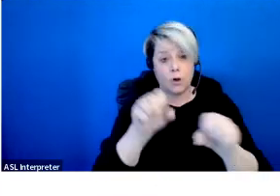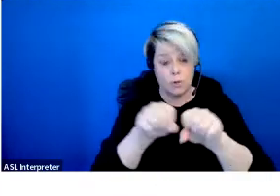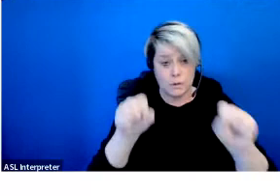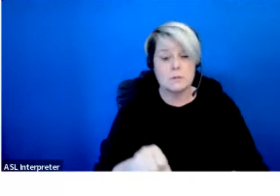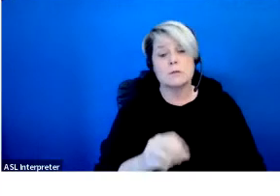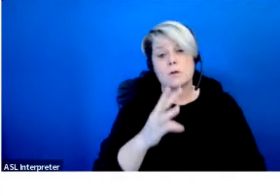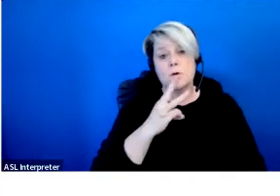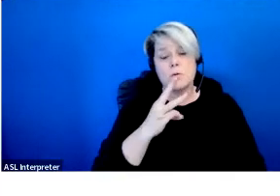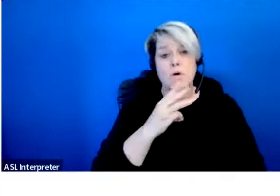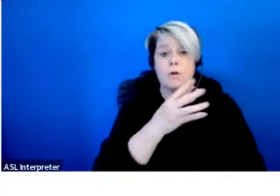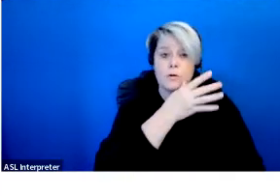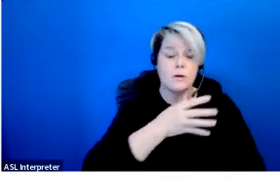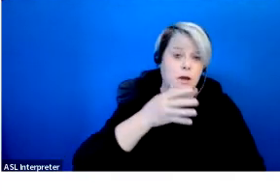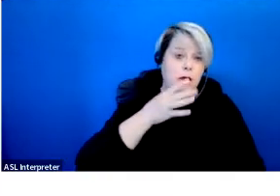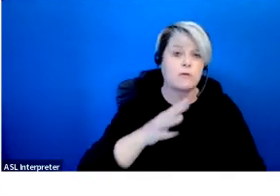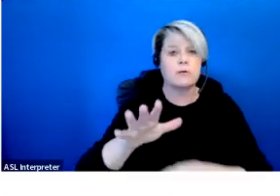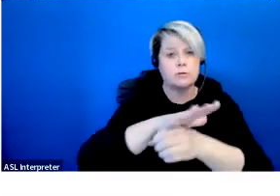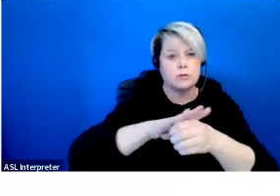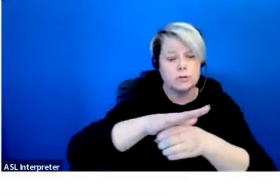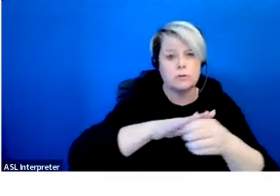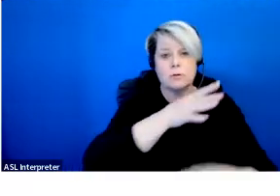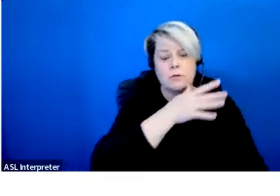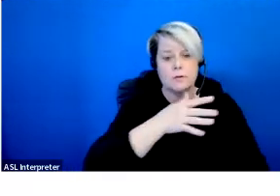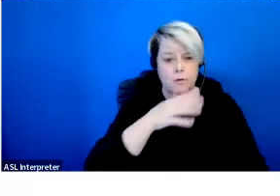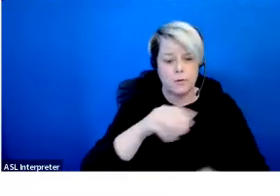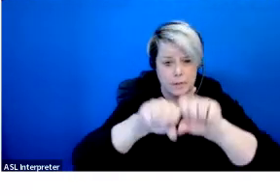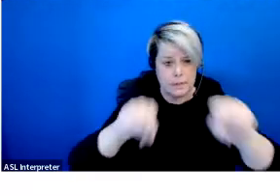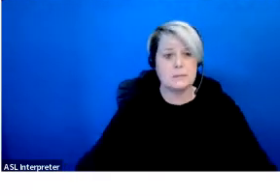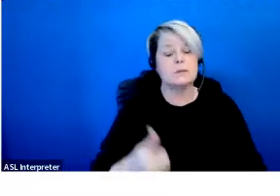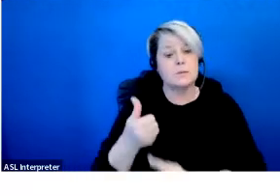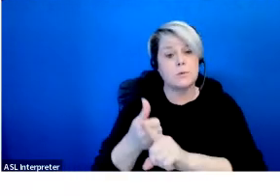geneticist. She is the coordinate tore for the NAL